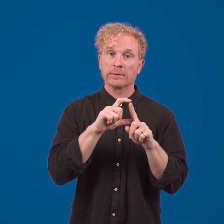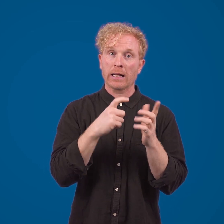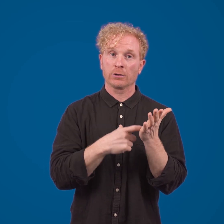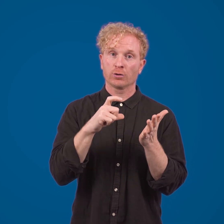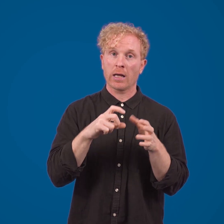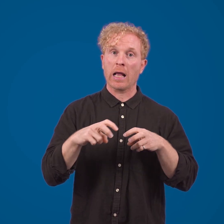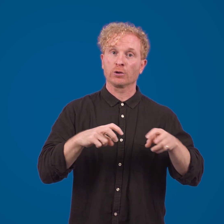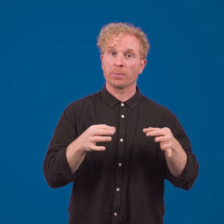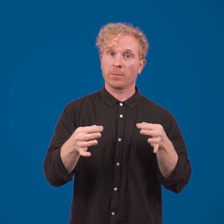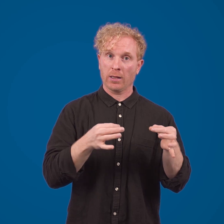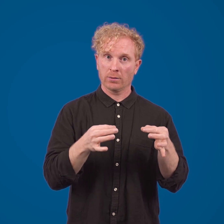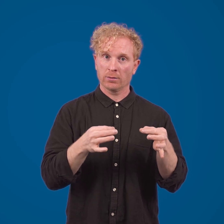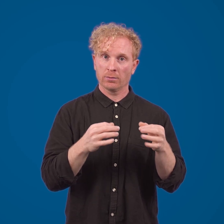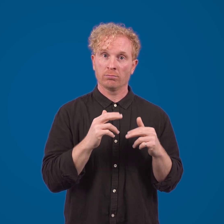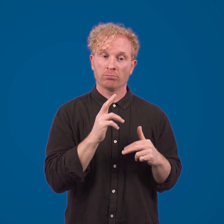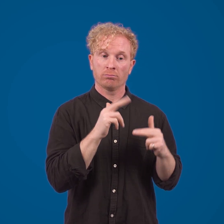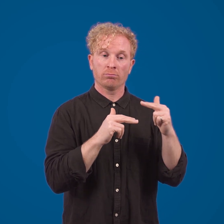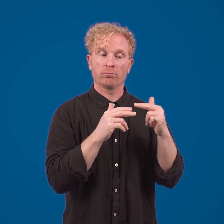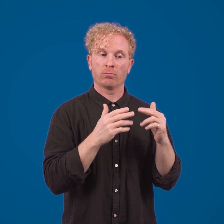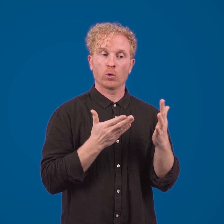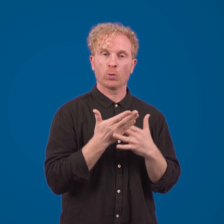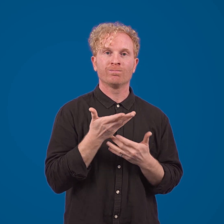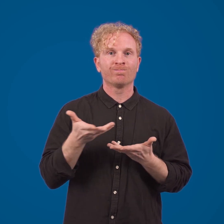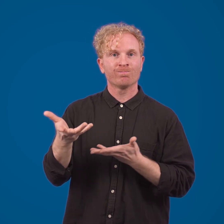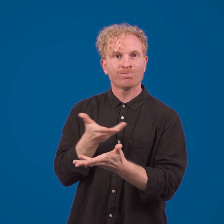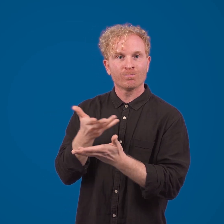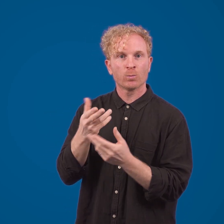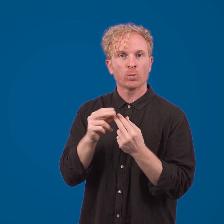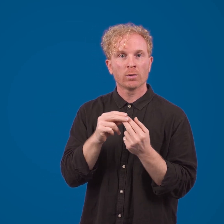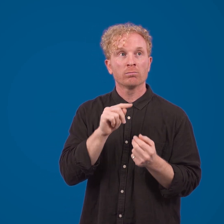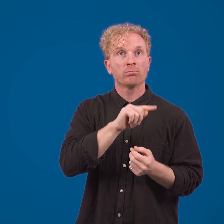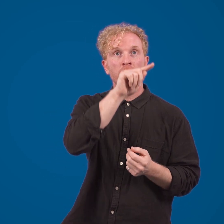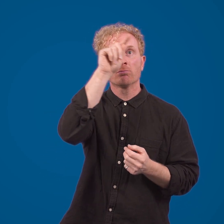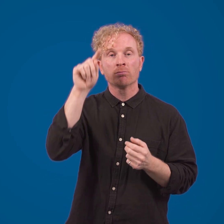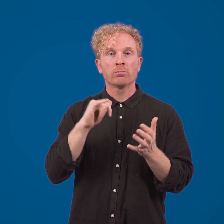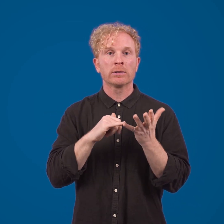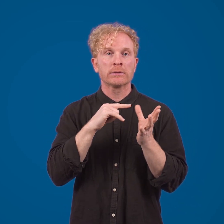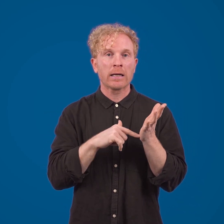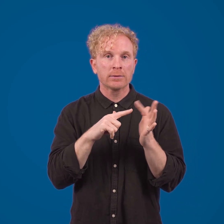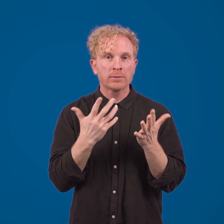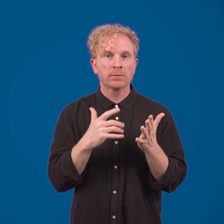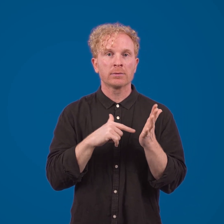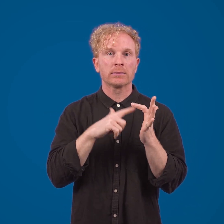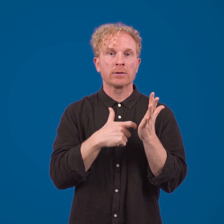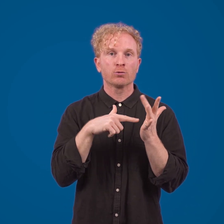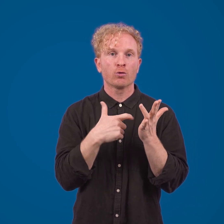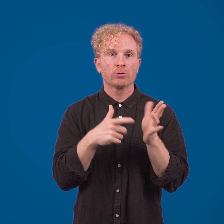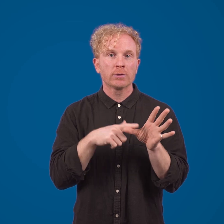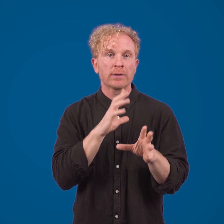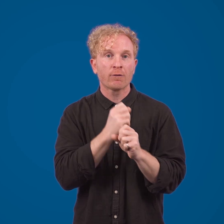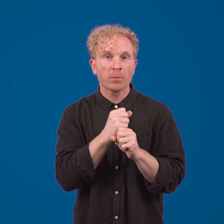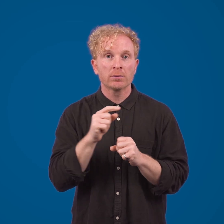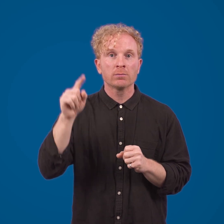The DRC Action Plan was developed in consultation with state and territory governments